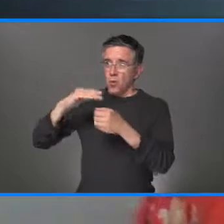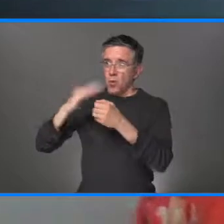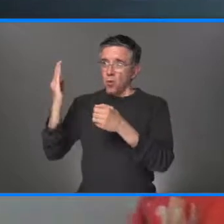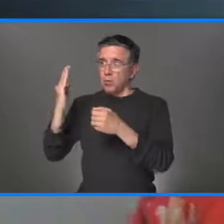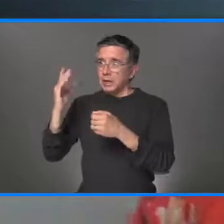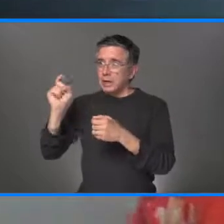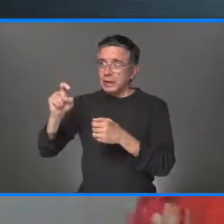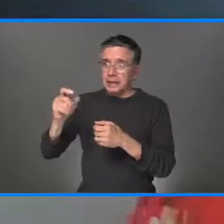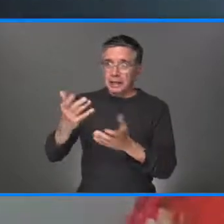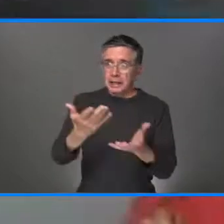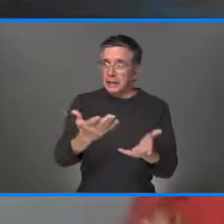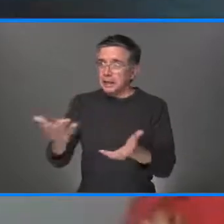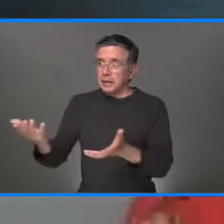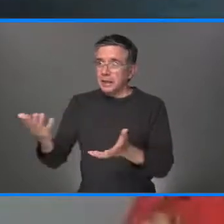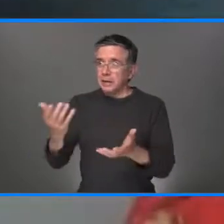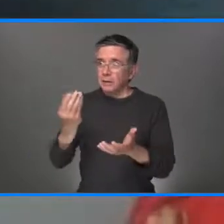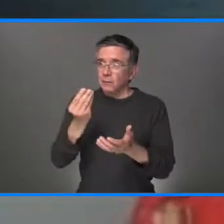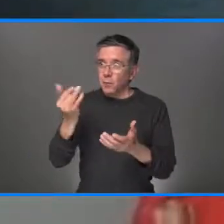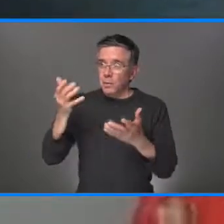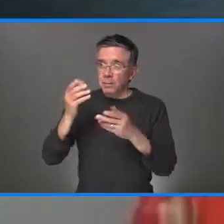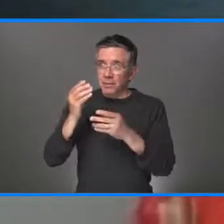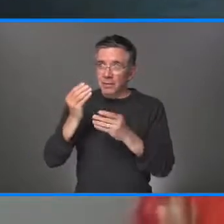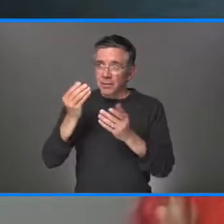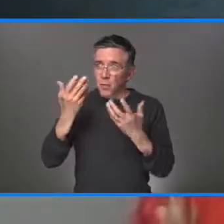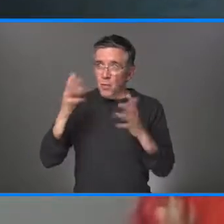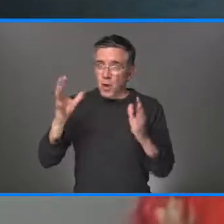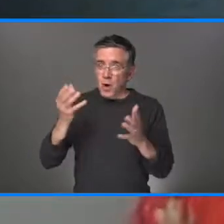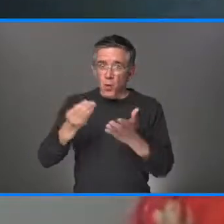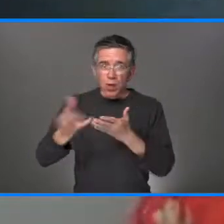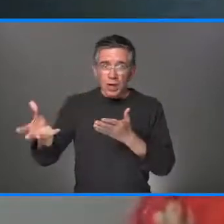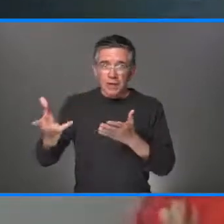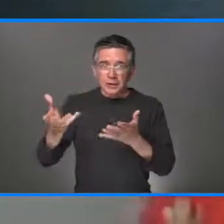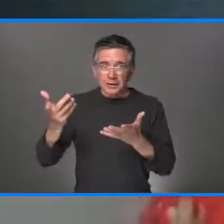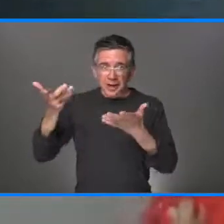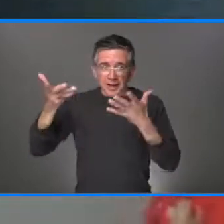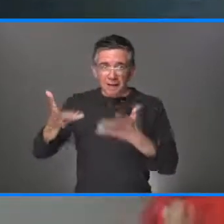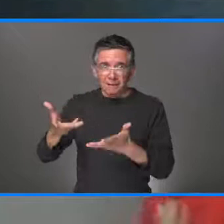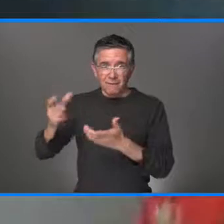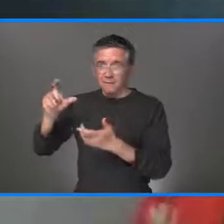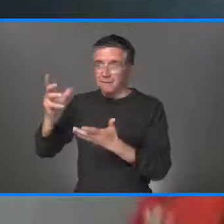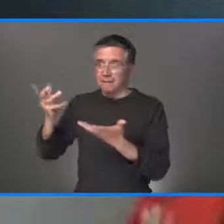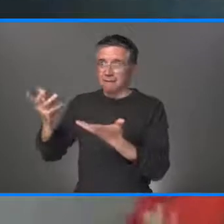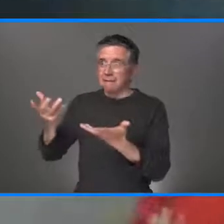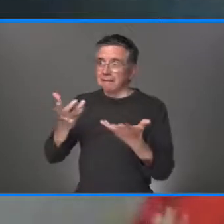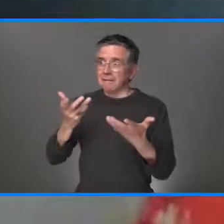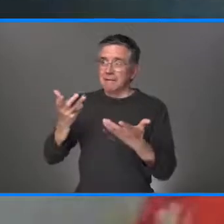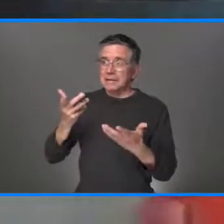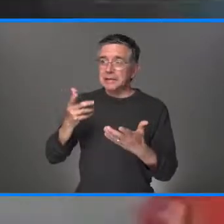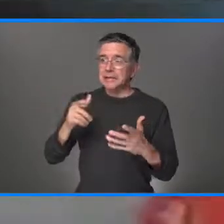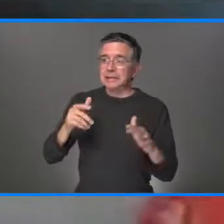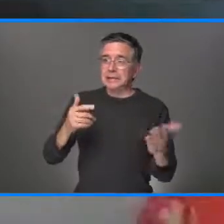so that we didn't waste that vaccine. And so I was kinda walking around and went out front to the organization,